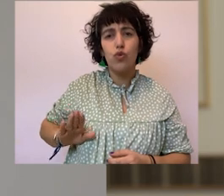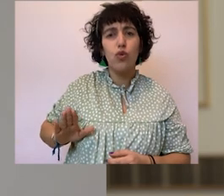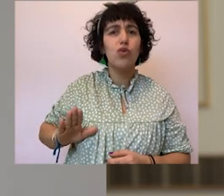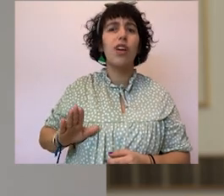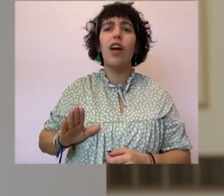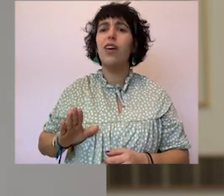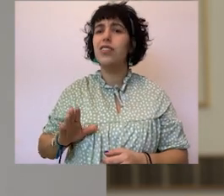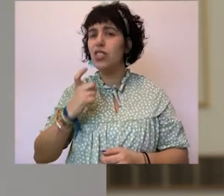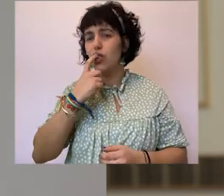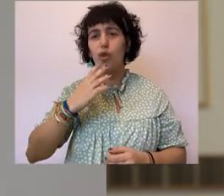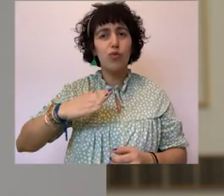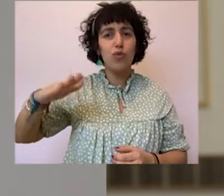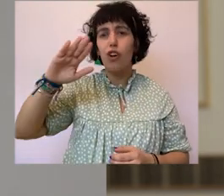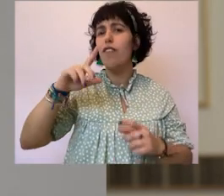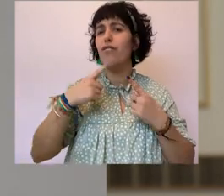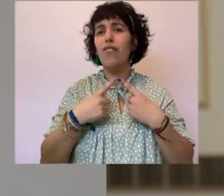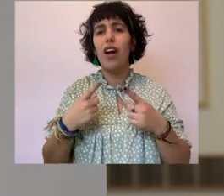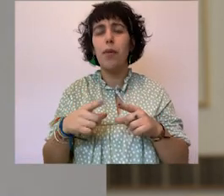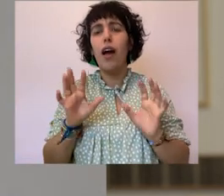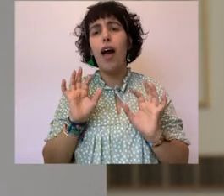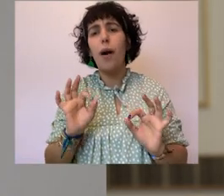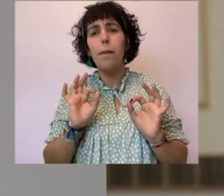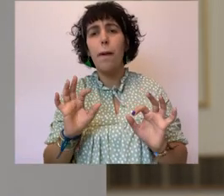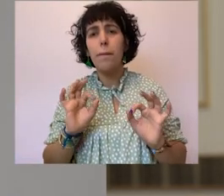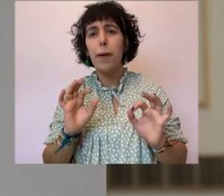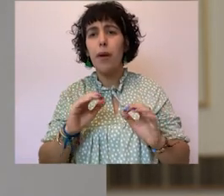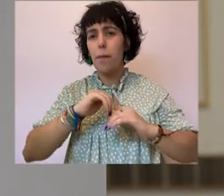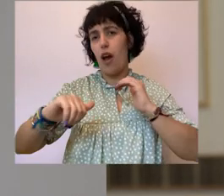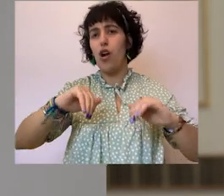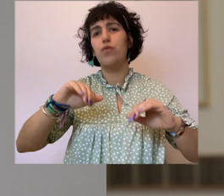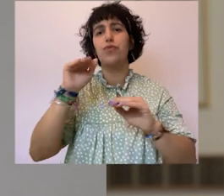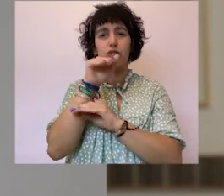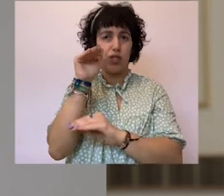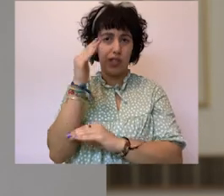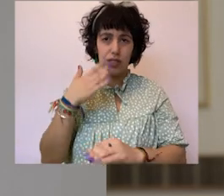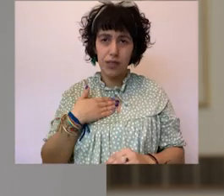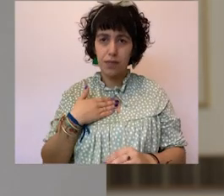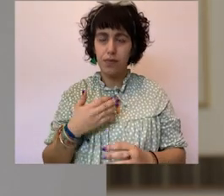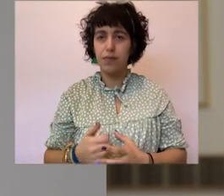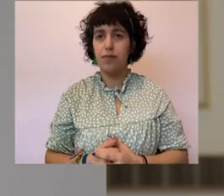not to be believed, they don't want what you want to do,